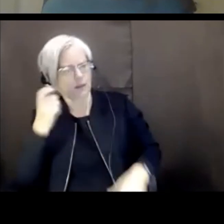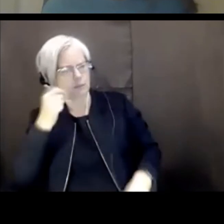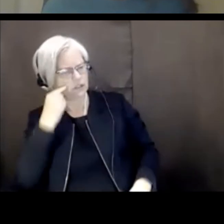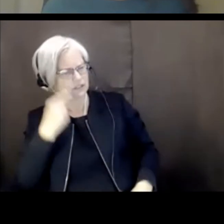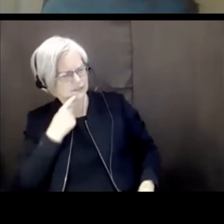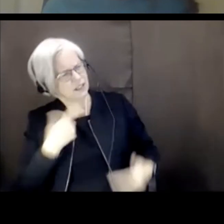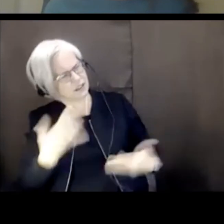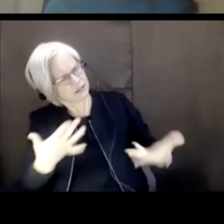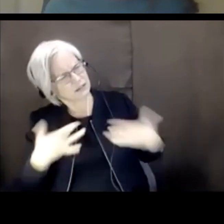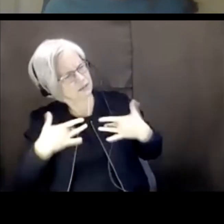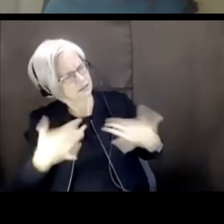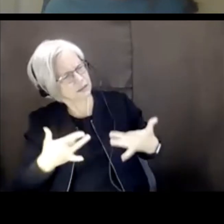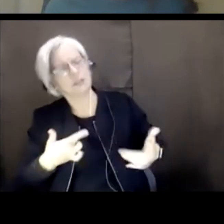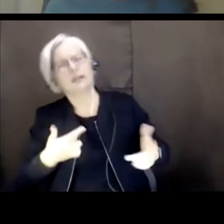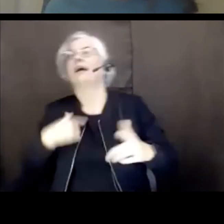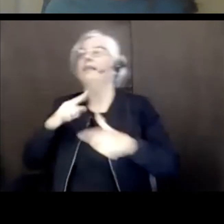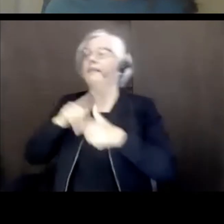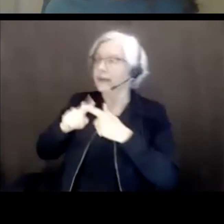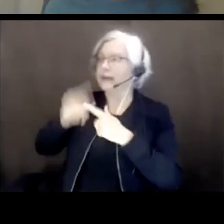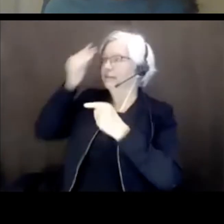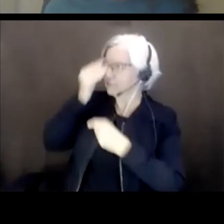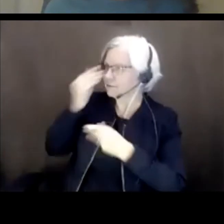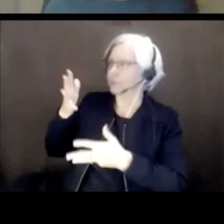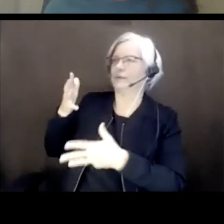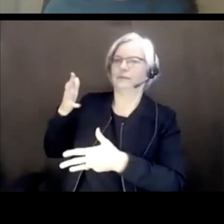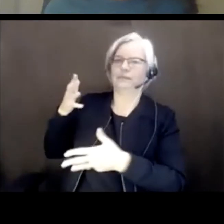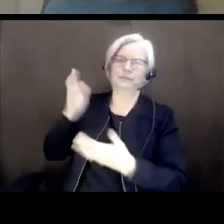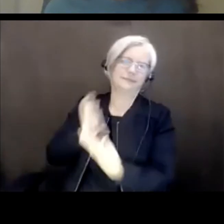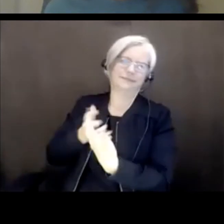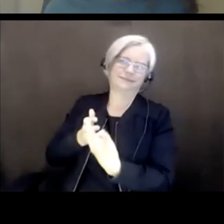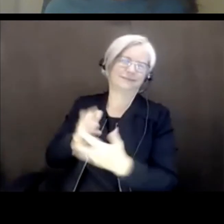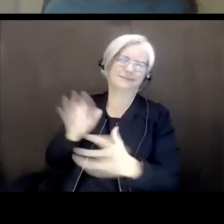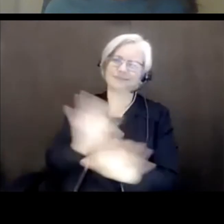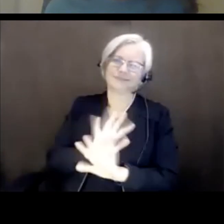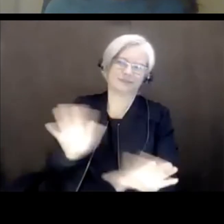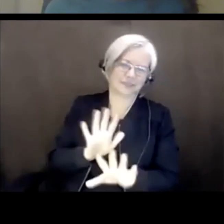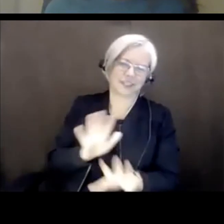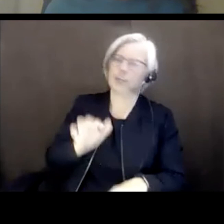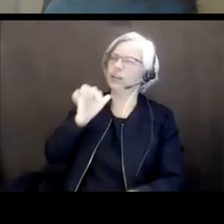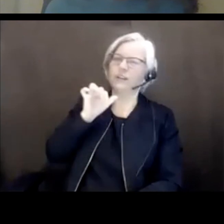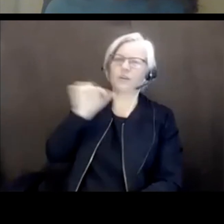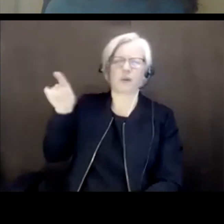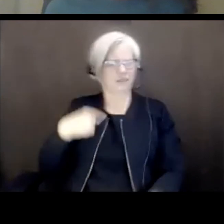YOU DON'T WANT TO GIVE YOUR EMPLOYER OPPORTUNITY TO QUESTION YOUR ABILITY.